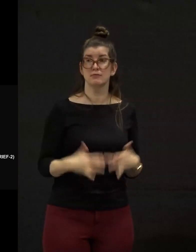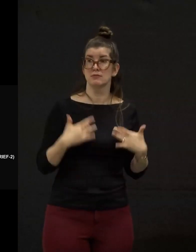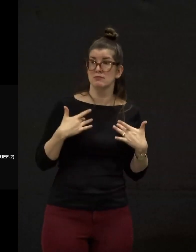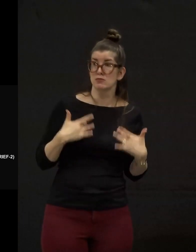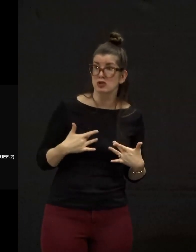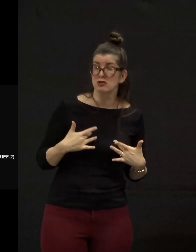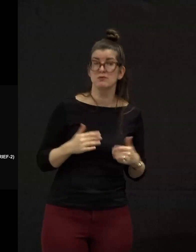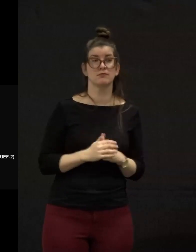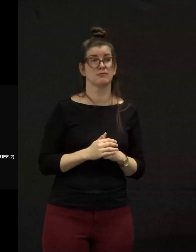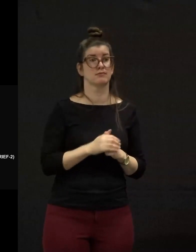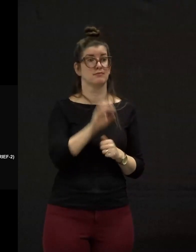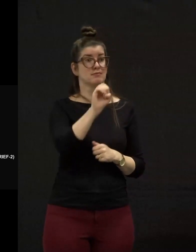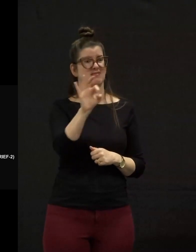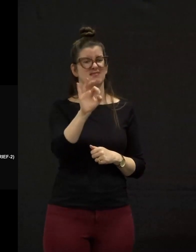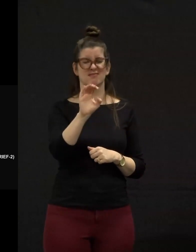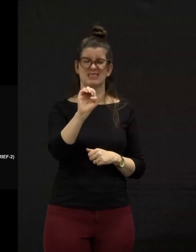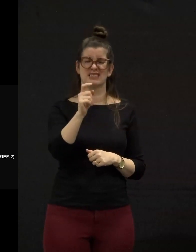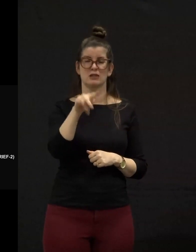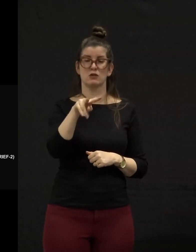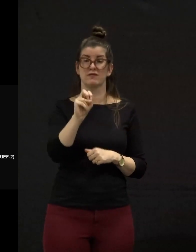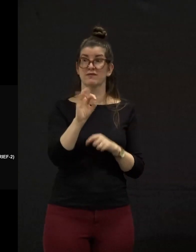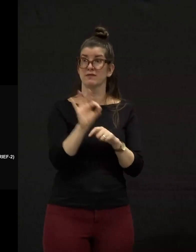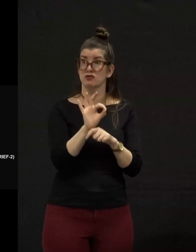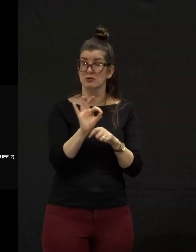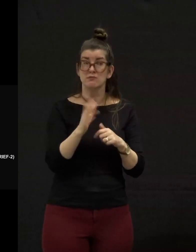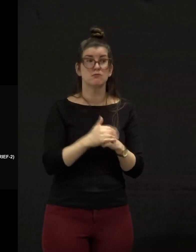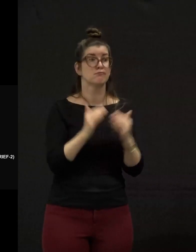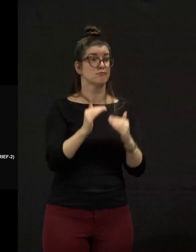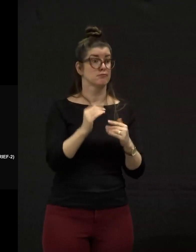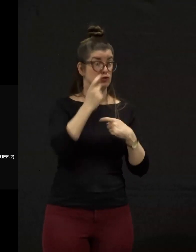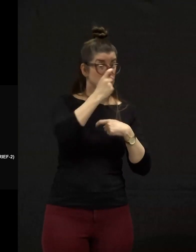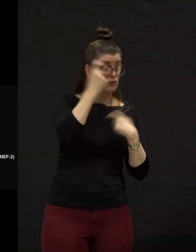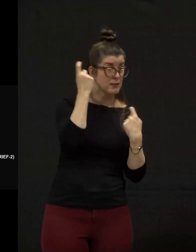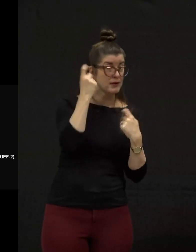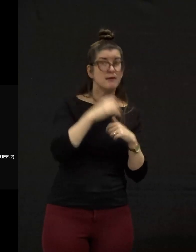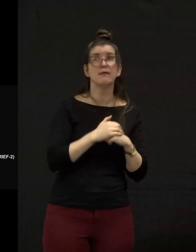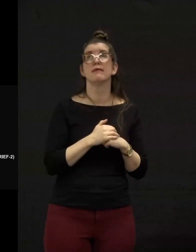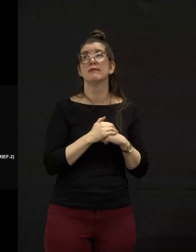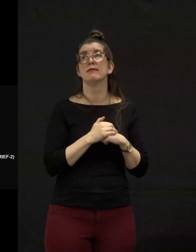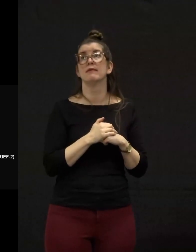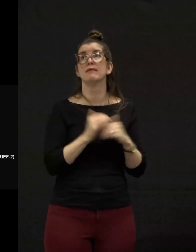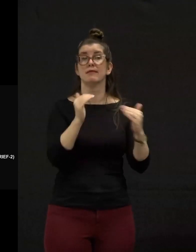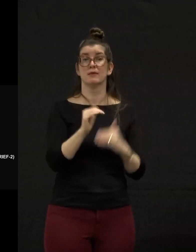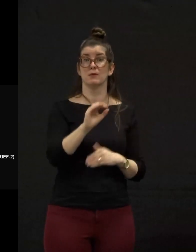executive functioning, trauma, OCD,